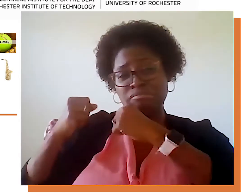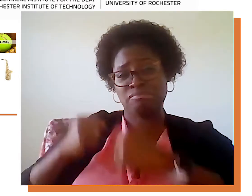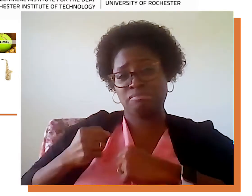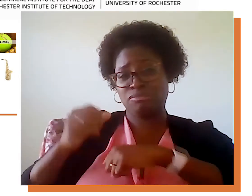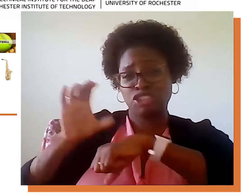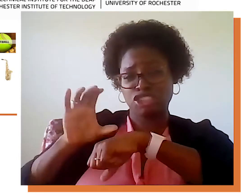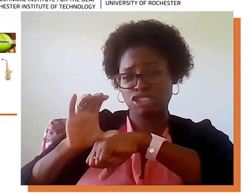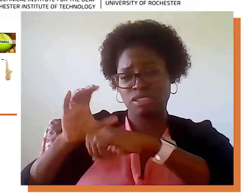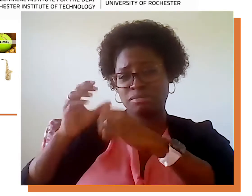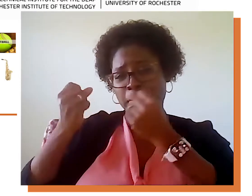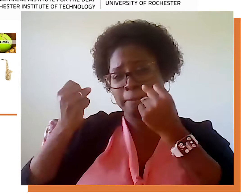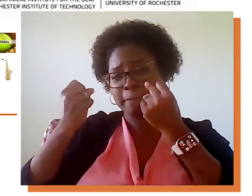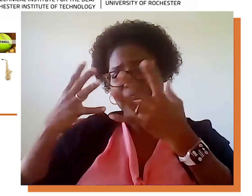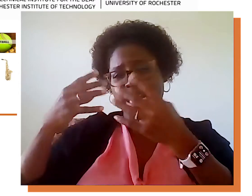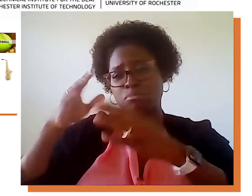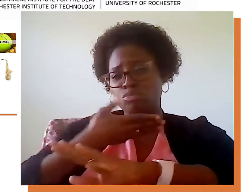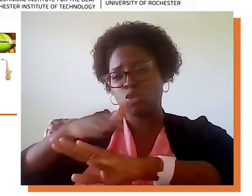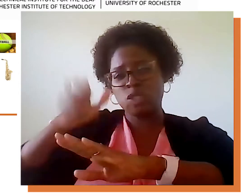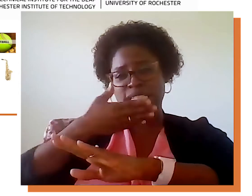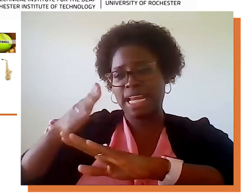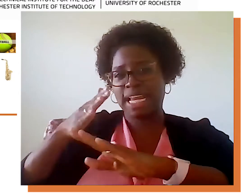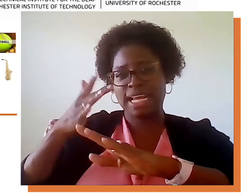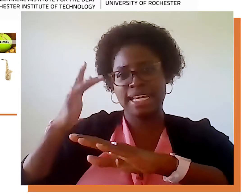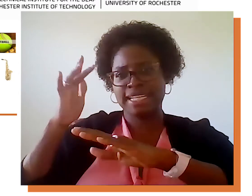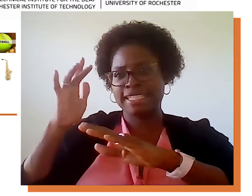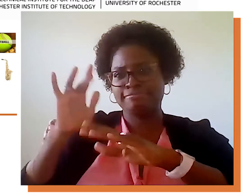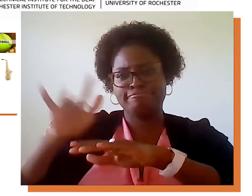I come from a very musically inclined family.